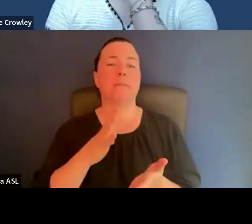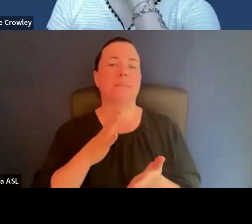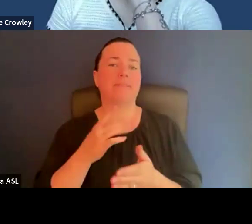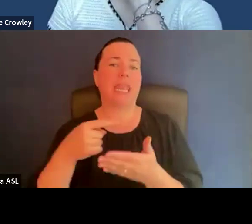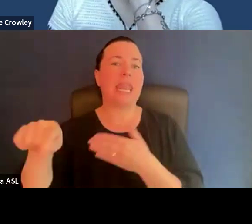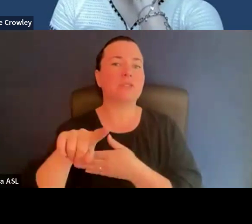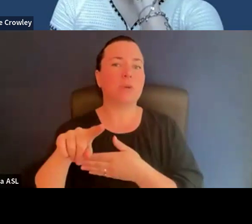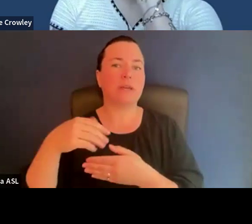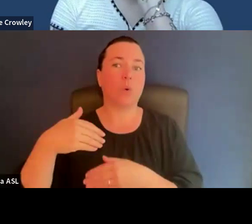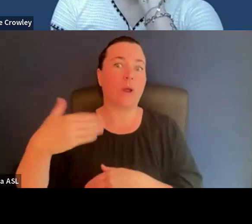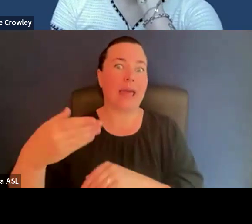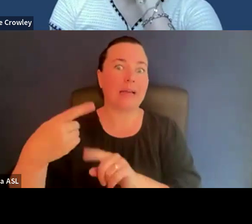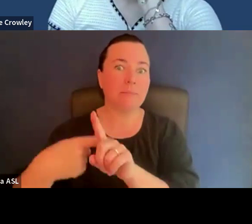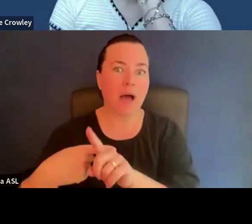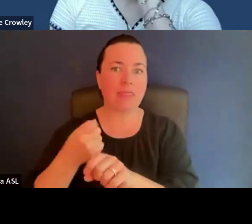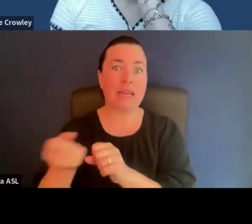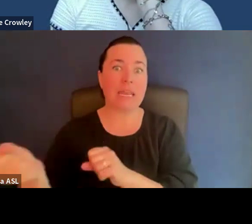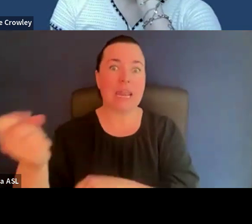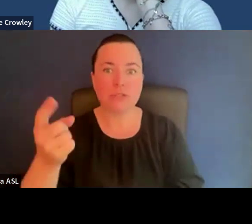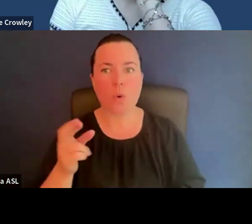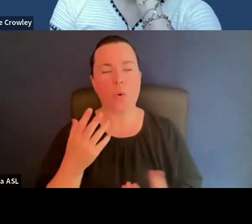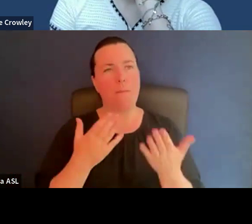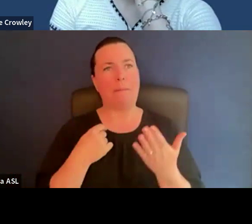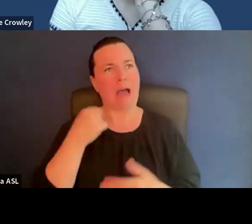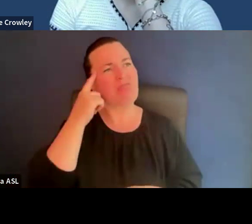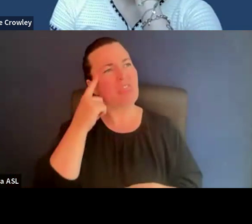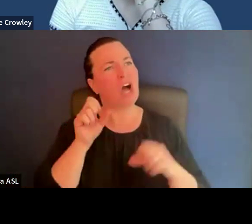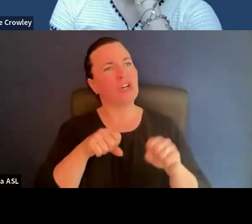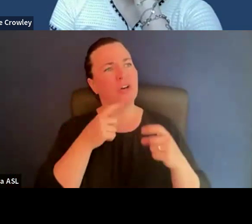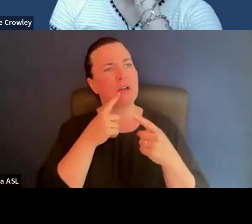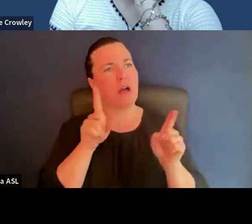Or maybe I thought this was a short-term goal and it's a long-term goal.